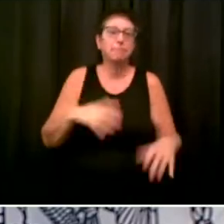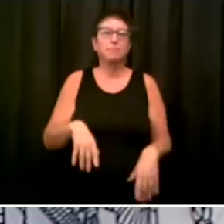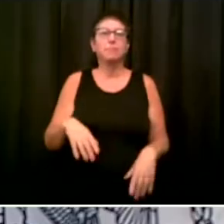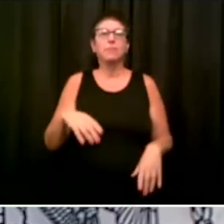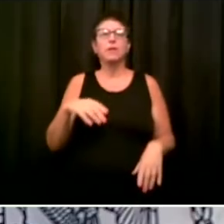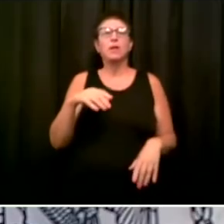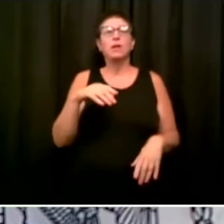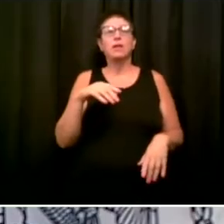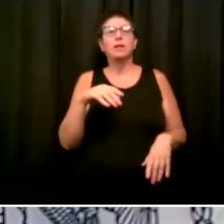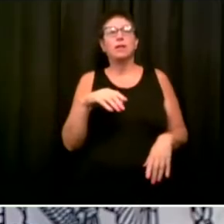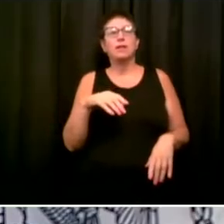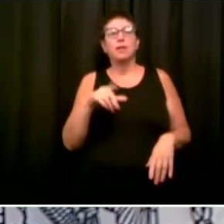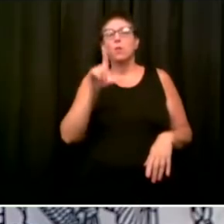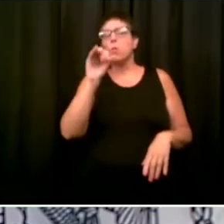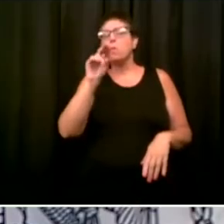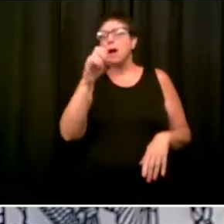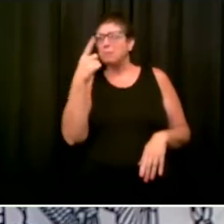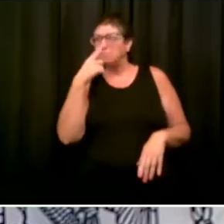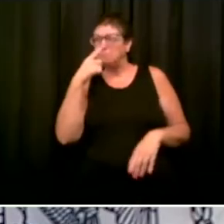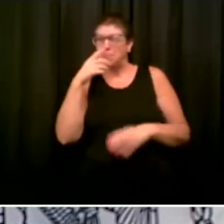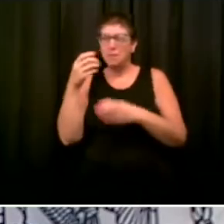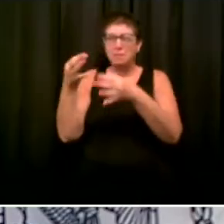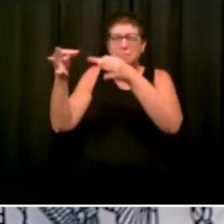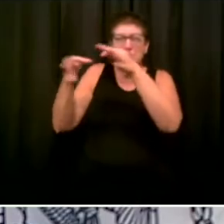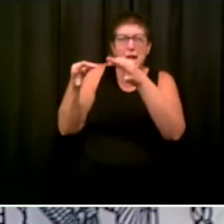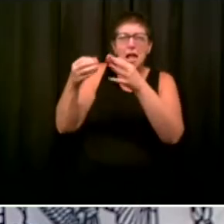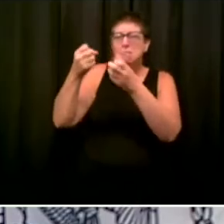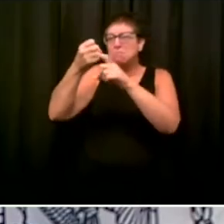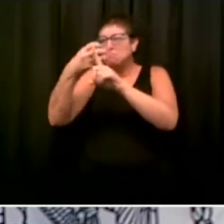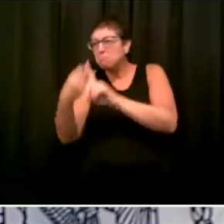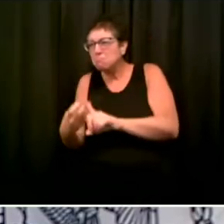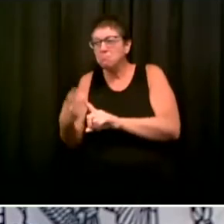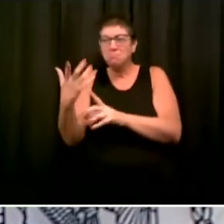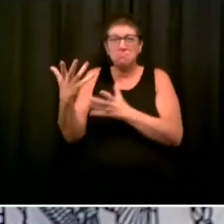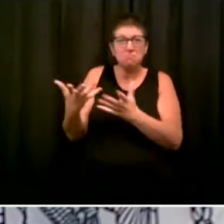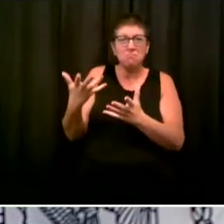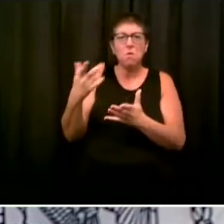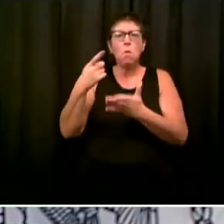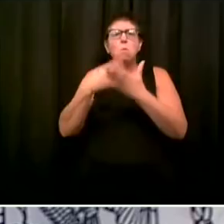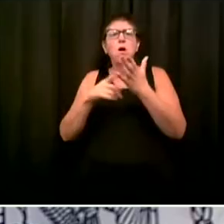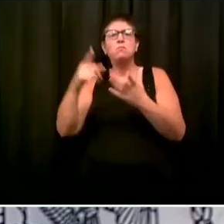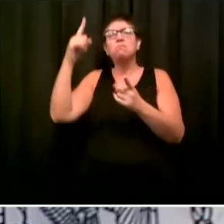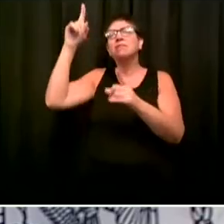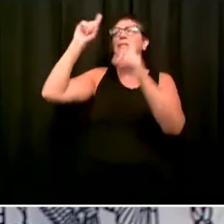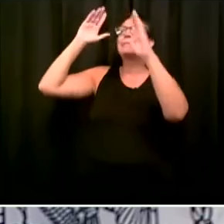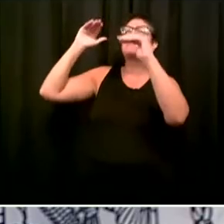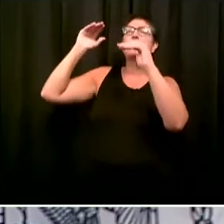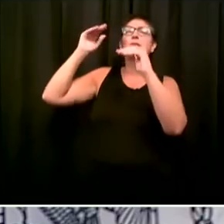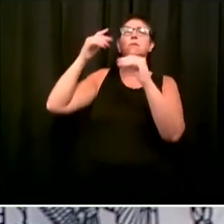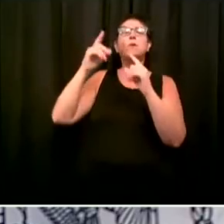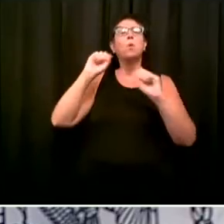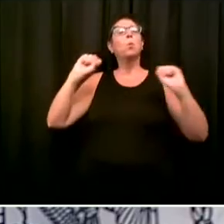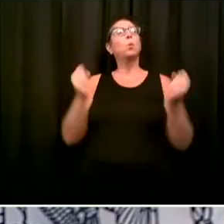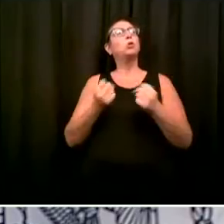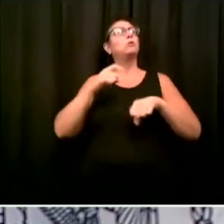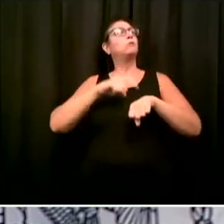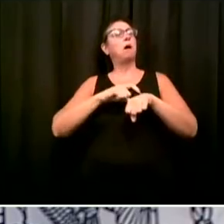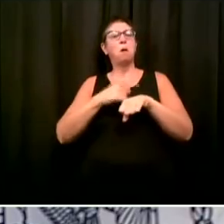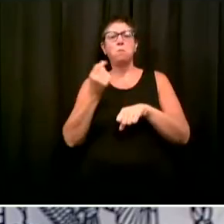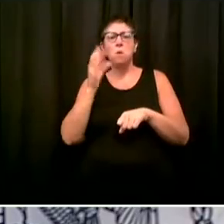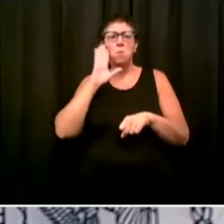SMART ABOUT THAT.